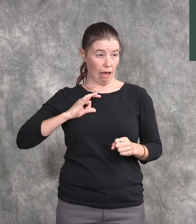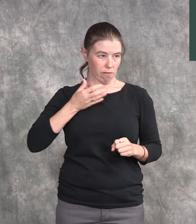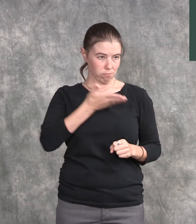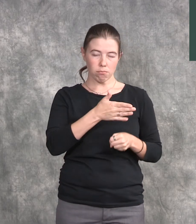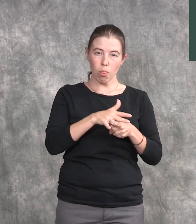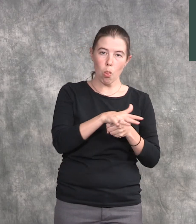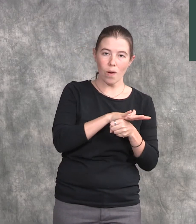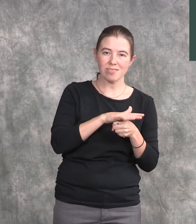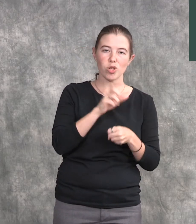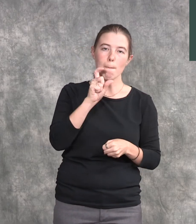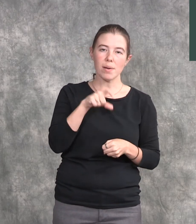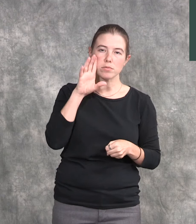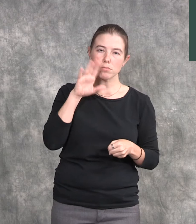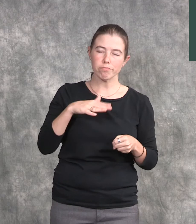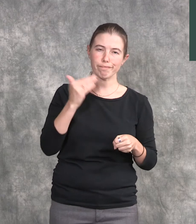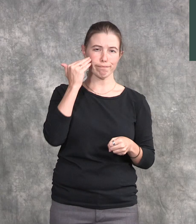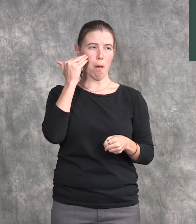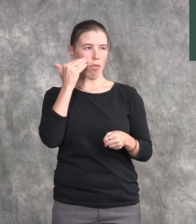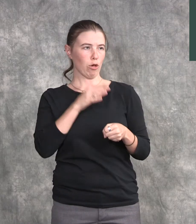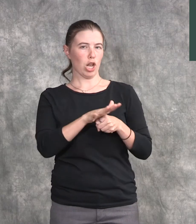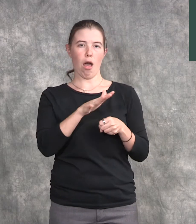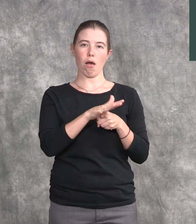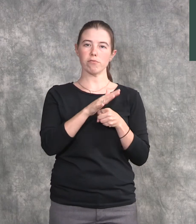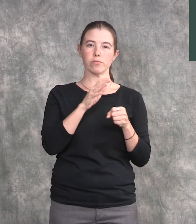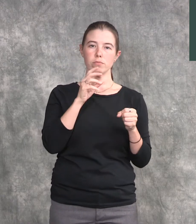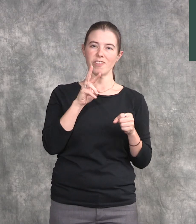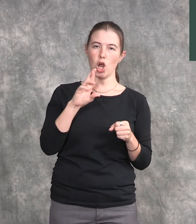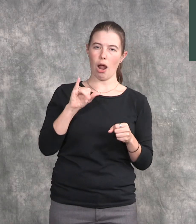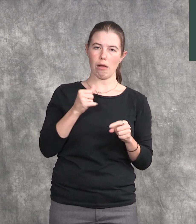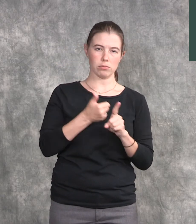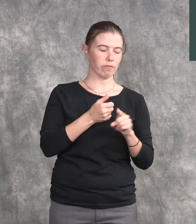Staff at the location must be familiar enough with VRI